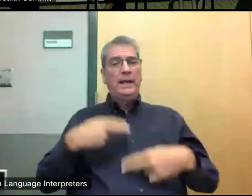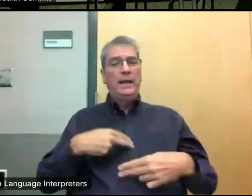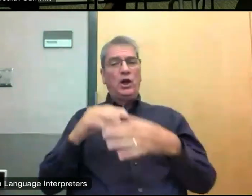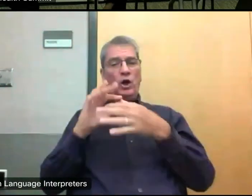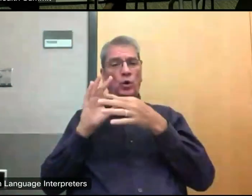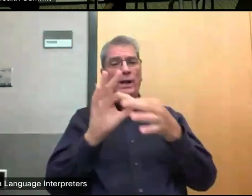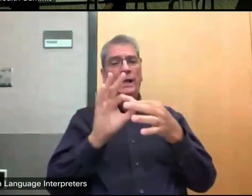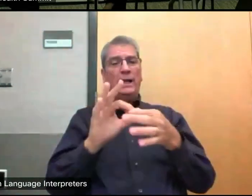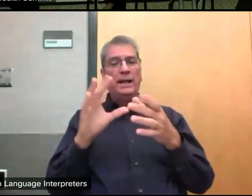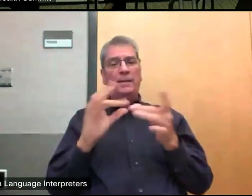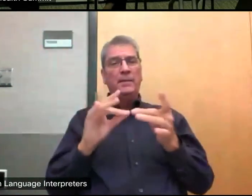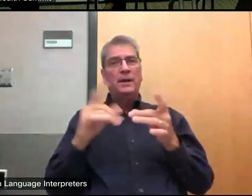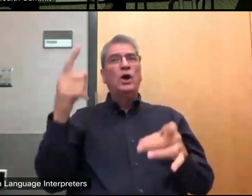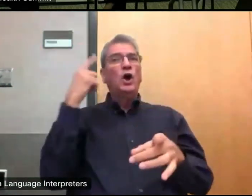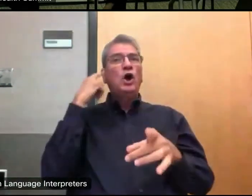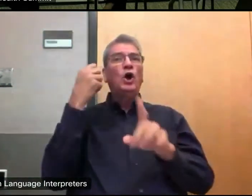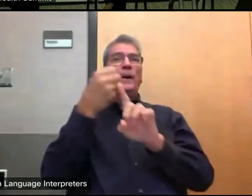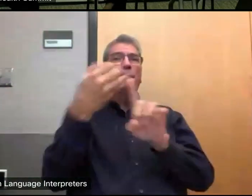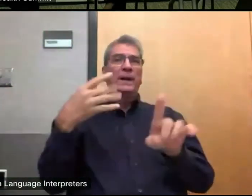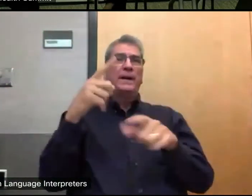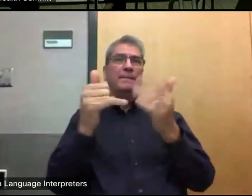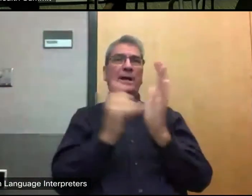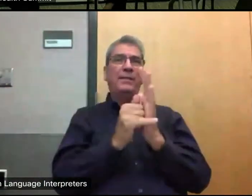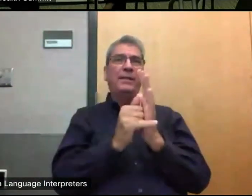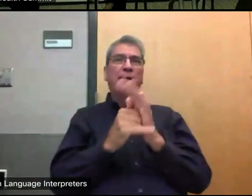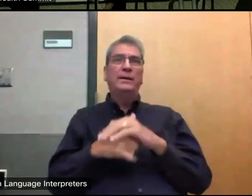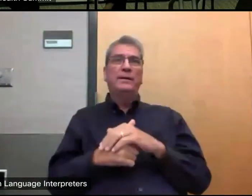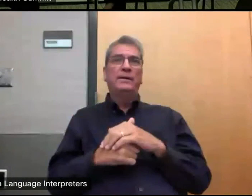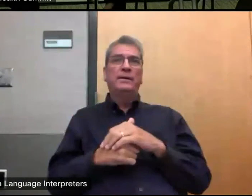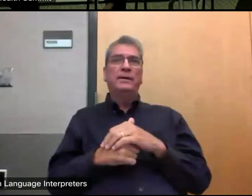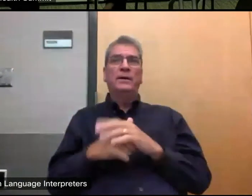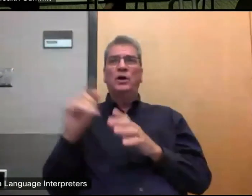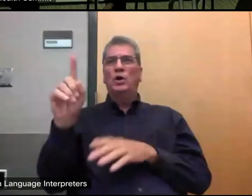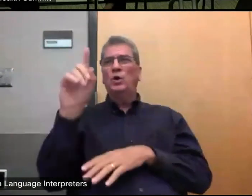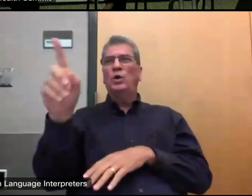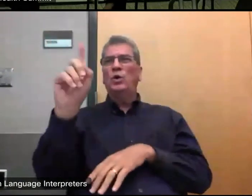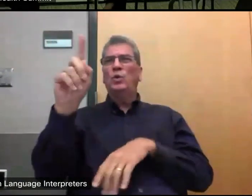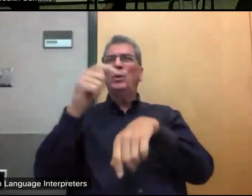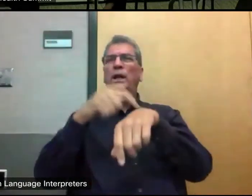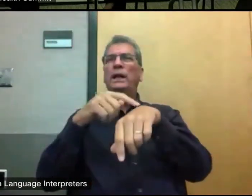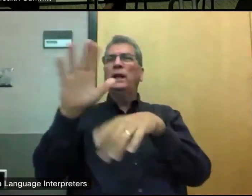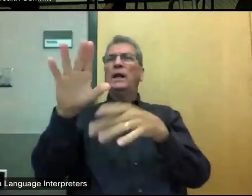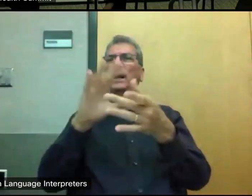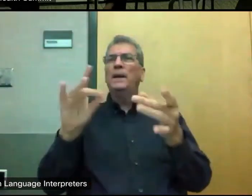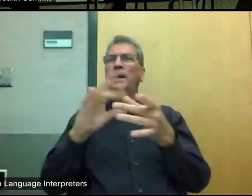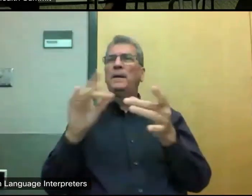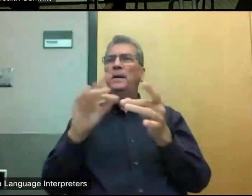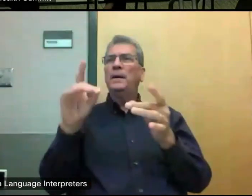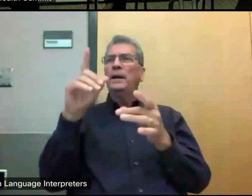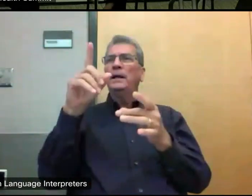and this person would love to hear more about that. But, let me ask a question. What type of messaging did you all promote?